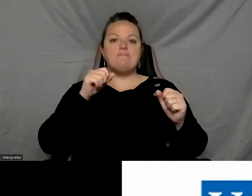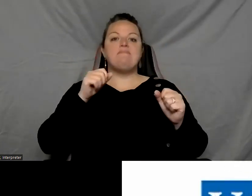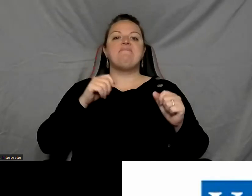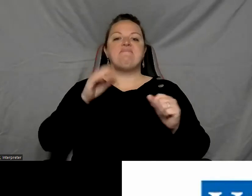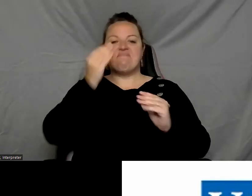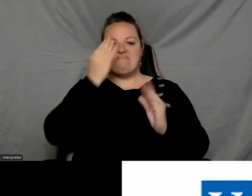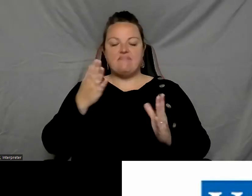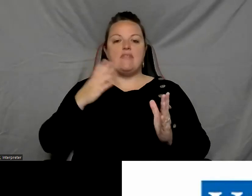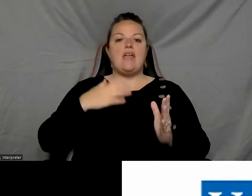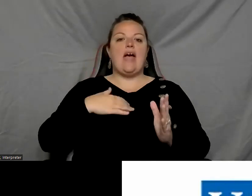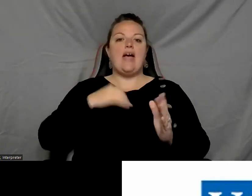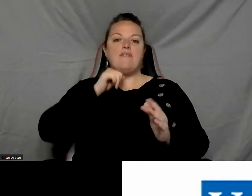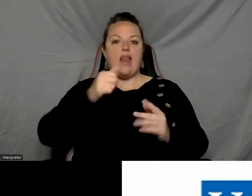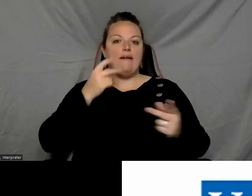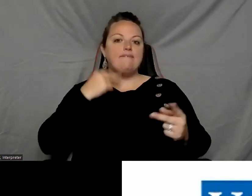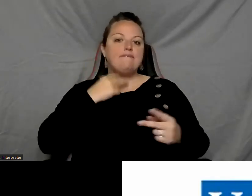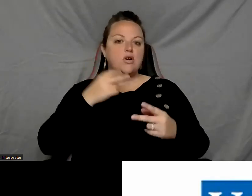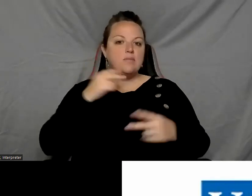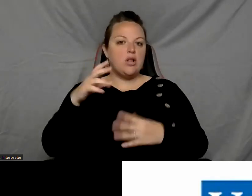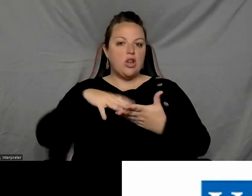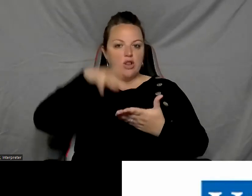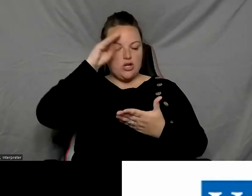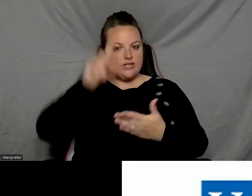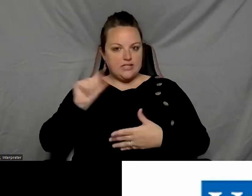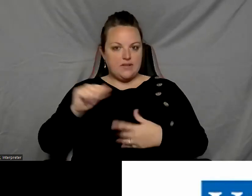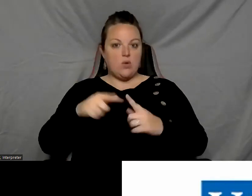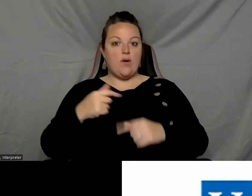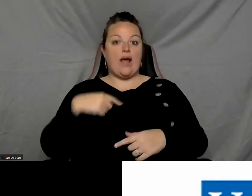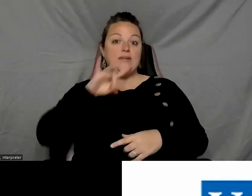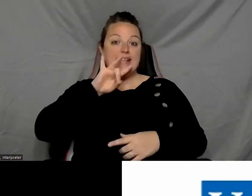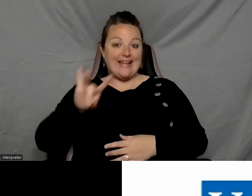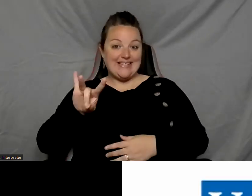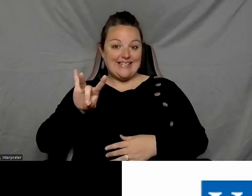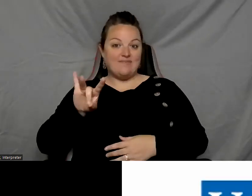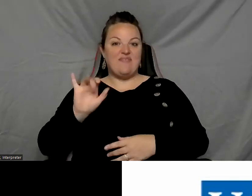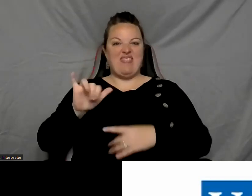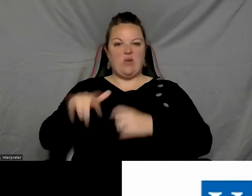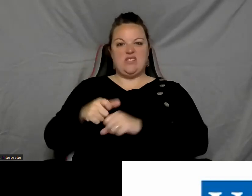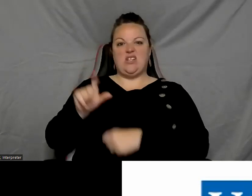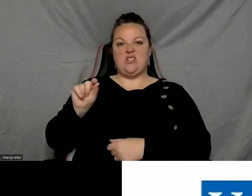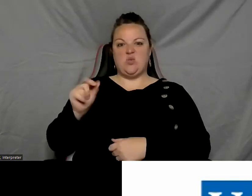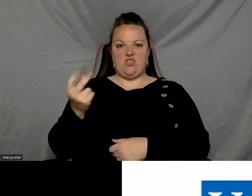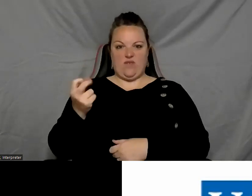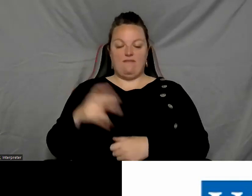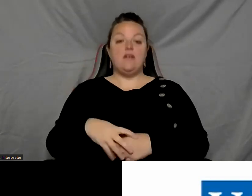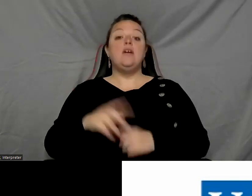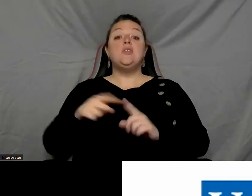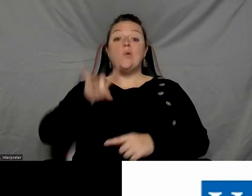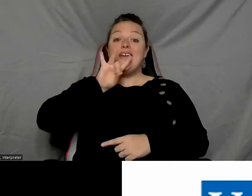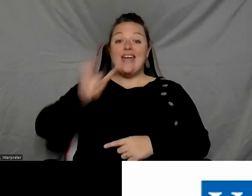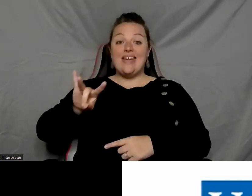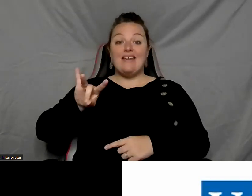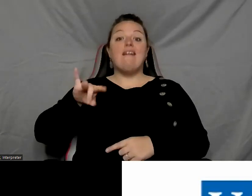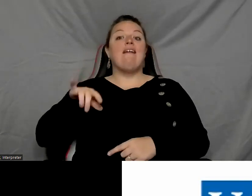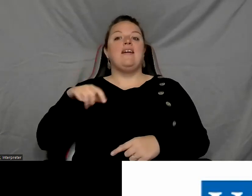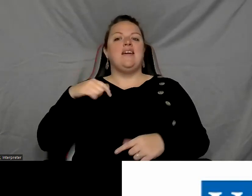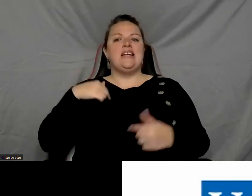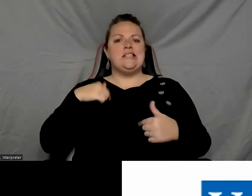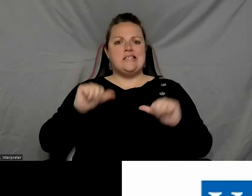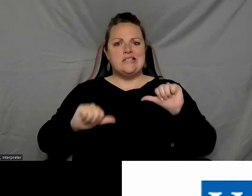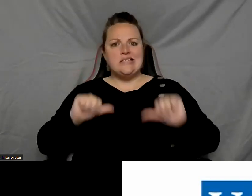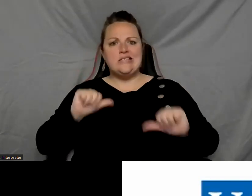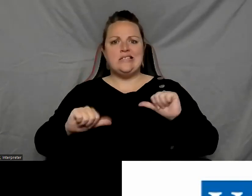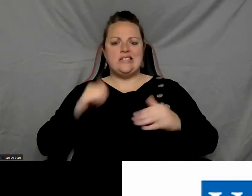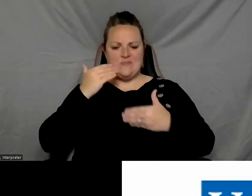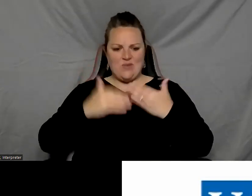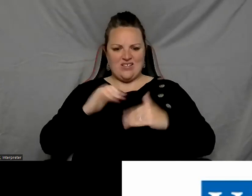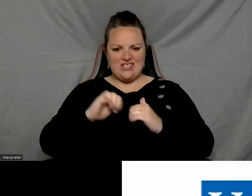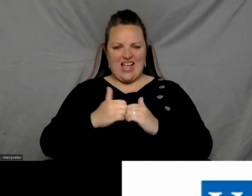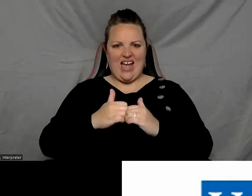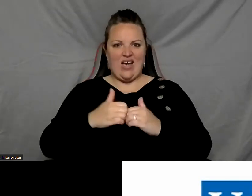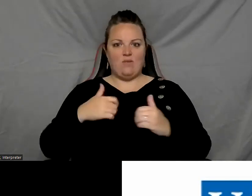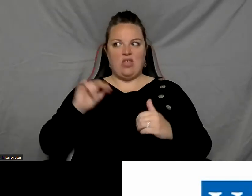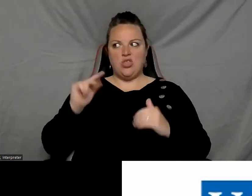with inoperatable disability. At 8 years old, I wasn't sure how to process this. I didn't